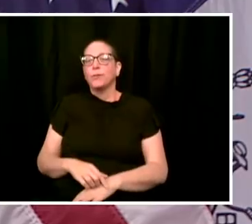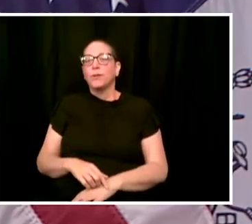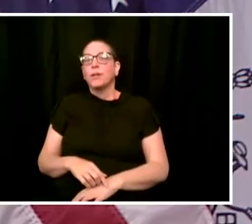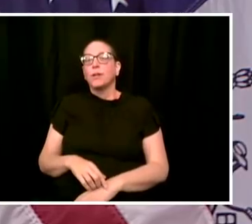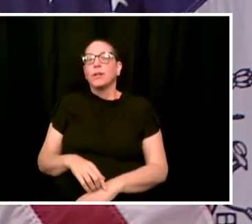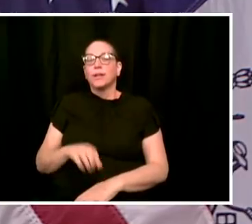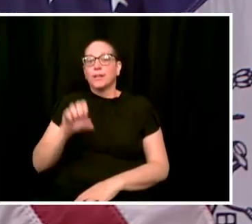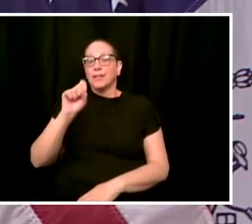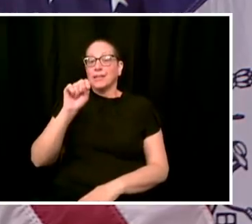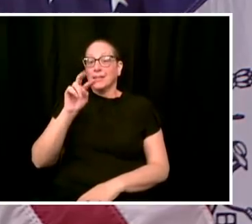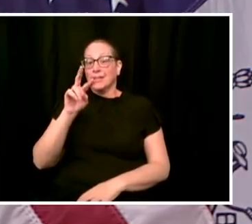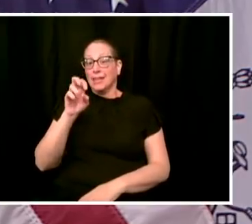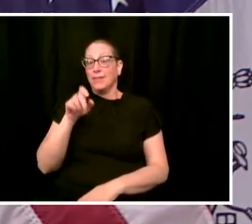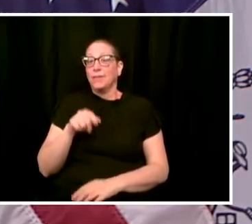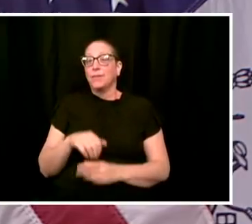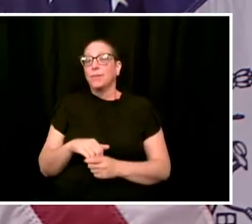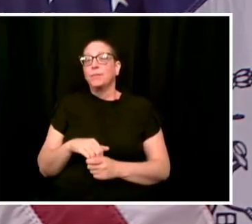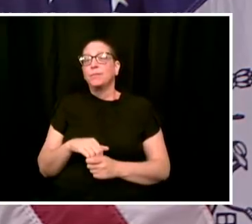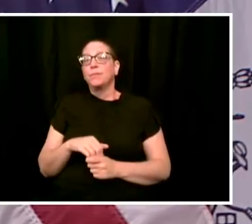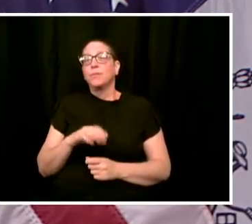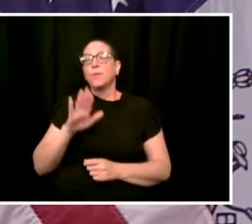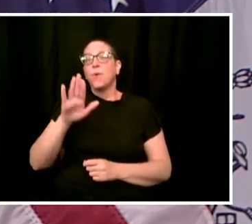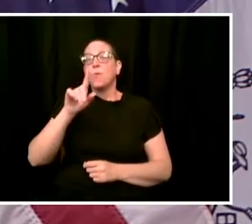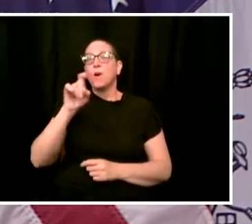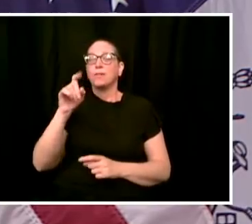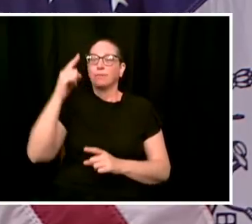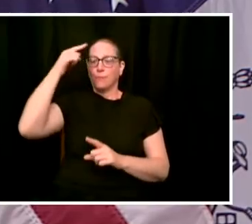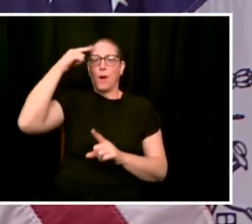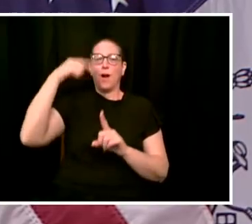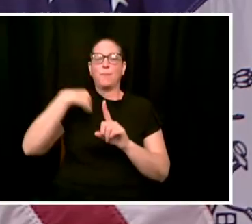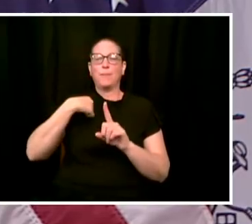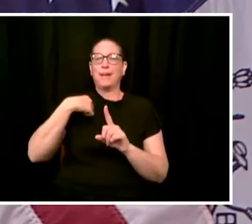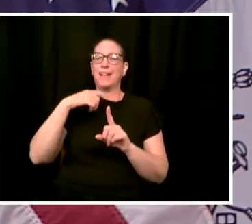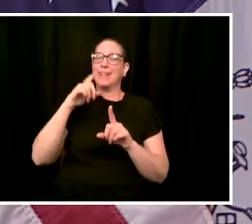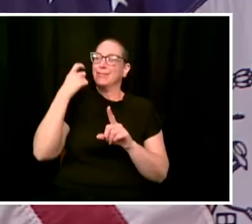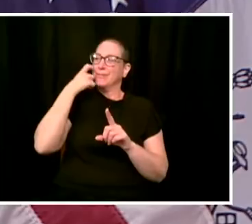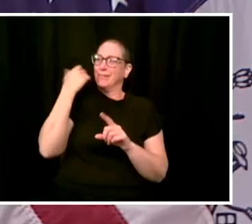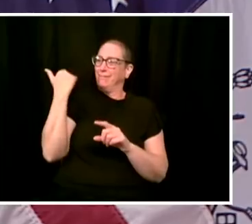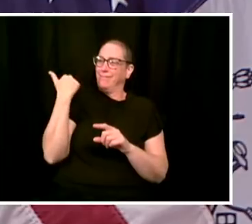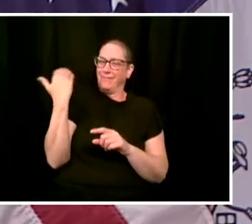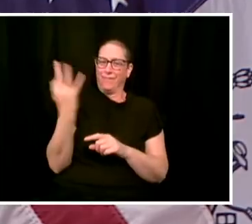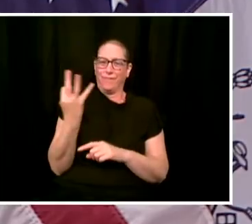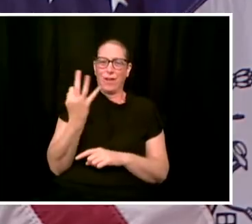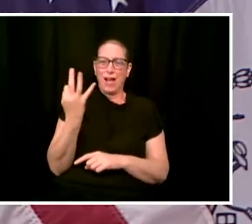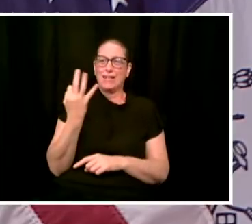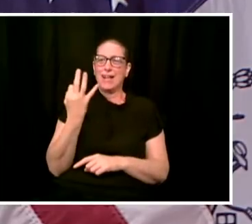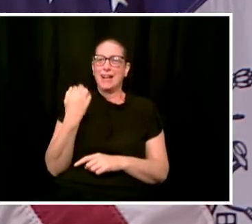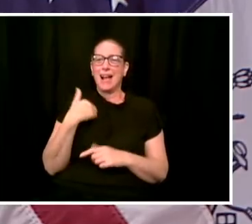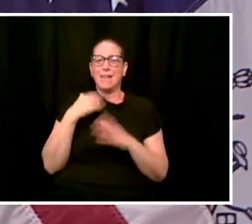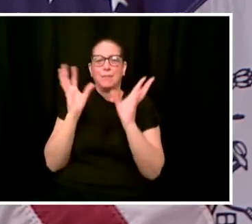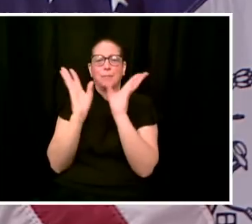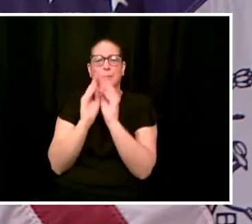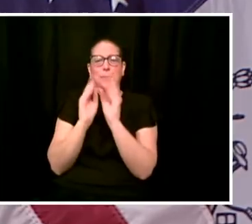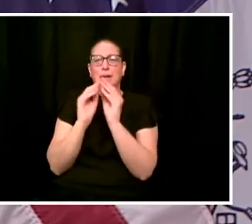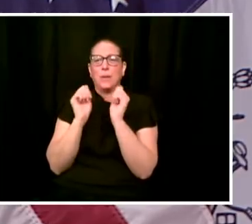TO BOTH OF Y OUON YOUR NEW ROLES. STEVE THE QUESTION YOU ASKED REMINDS ME OF THE CALL THAT I HAD FRIDAY TWIH